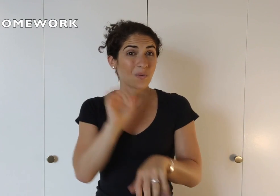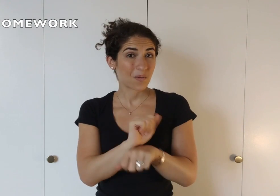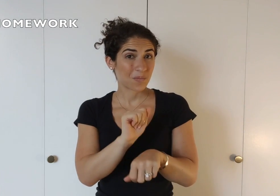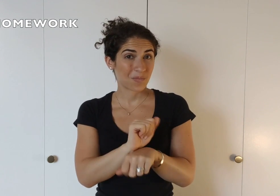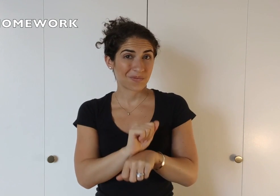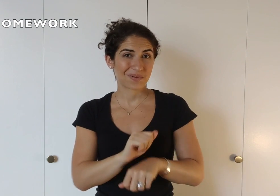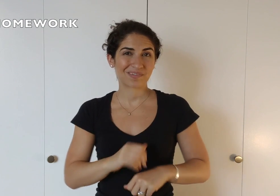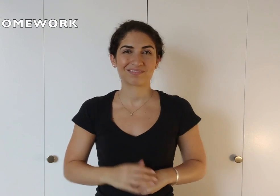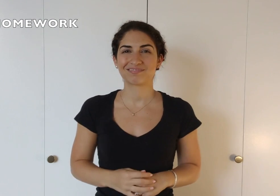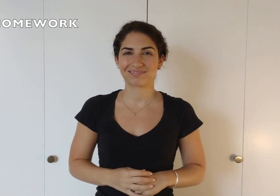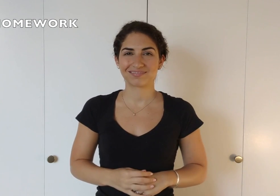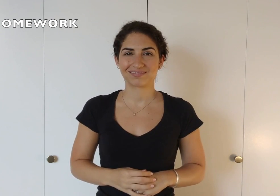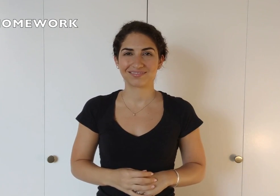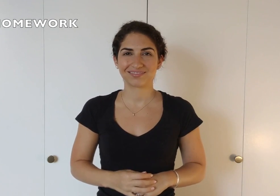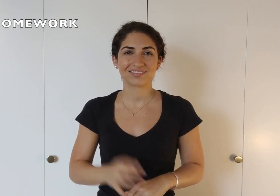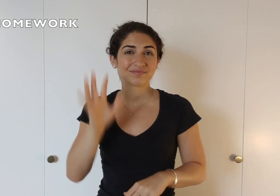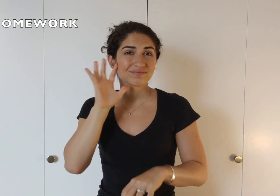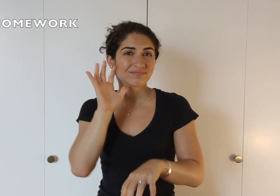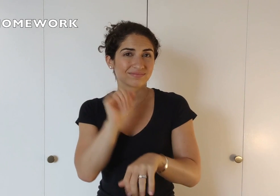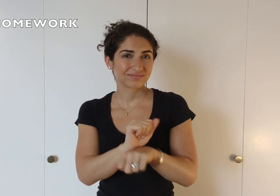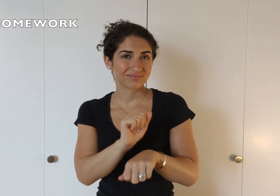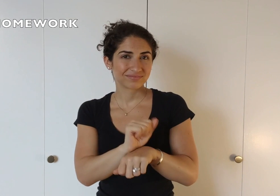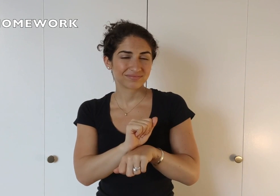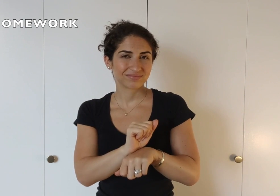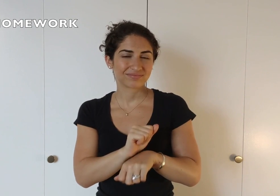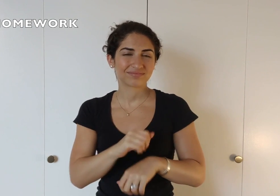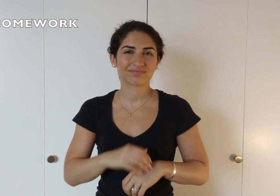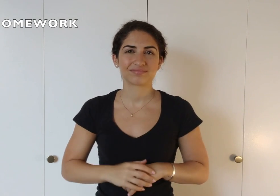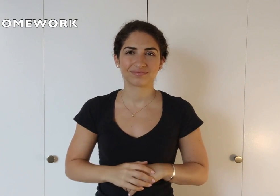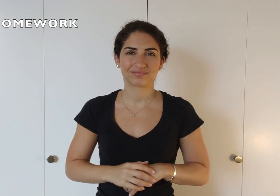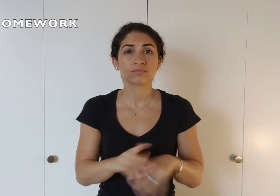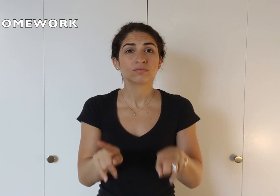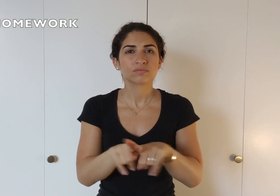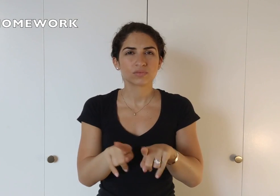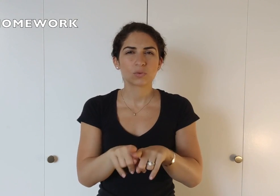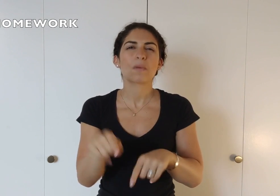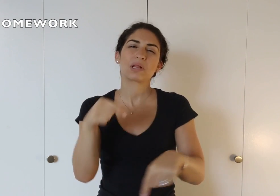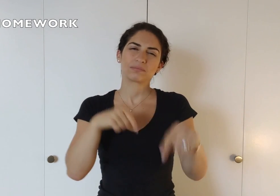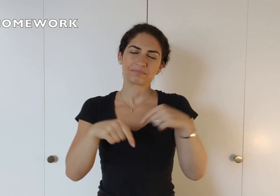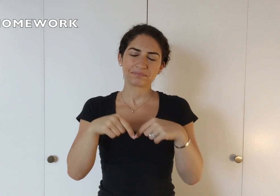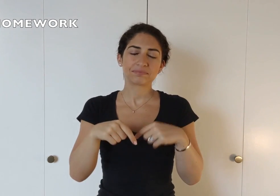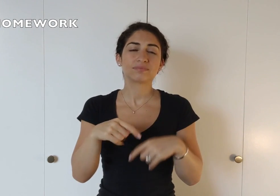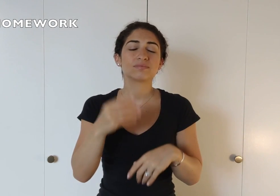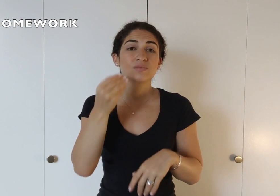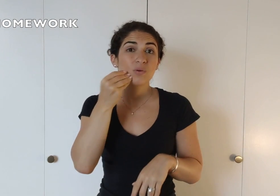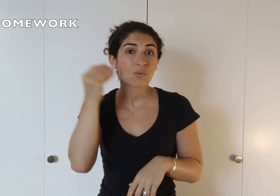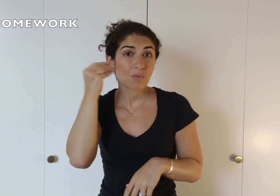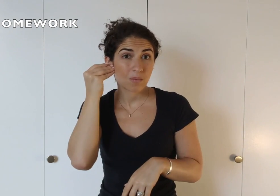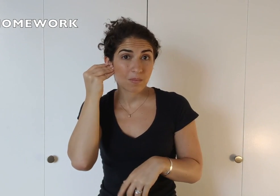HOMEWORK. HOMEWORK. Also -- well, let me back up...